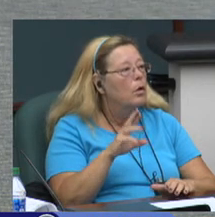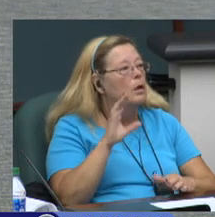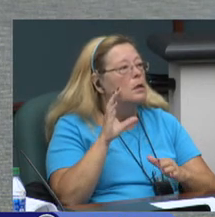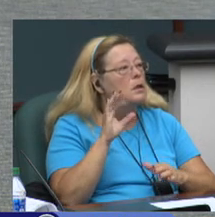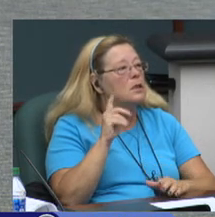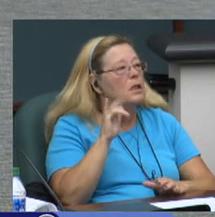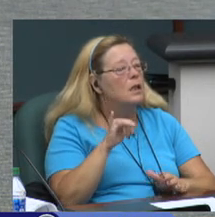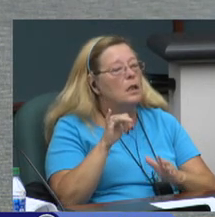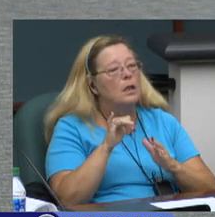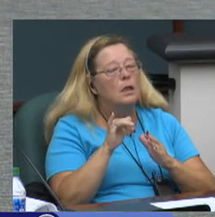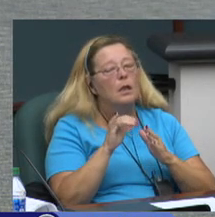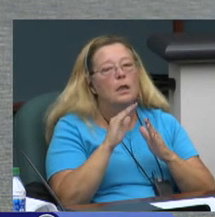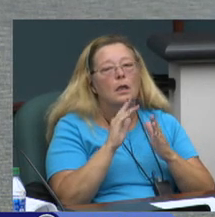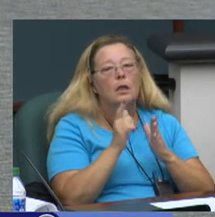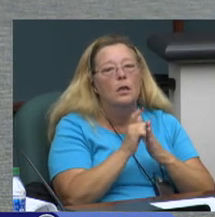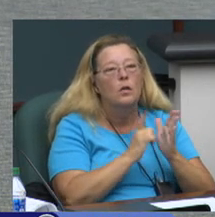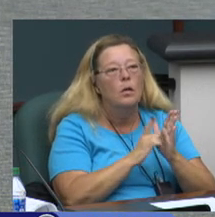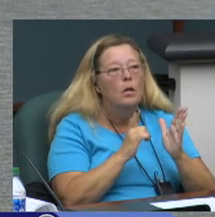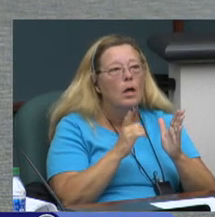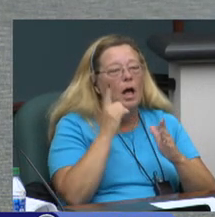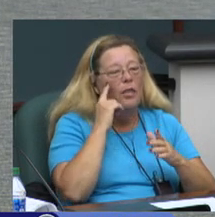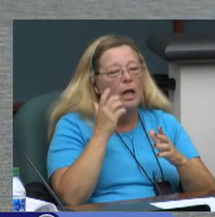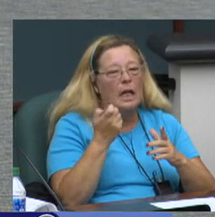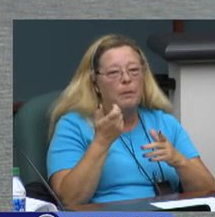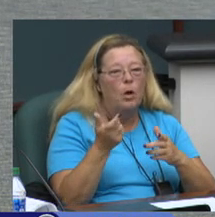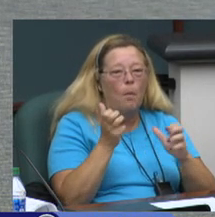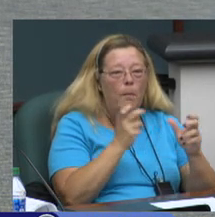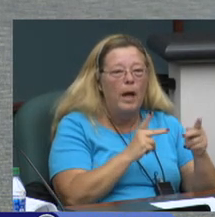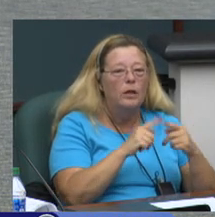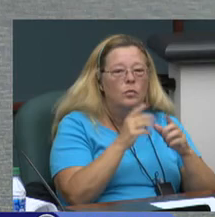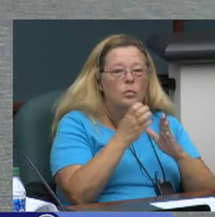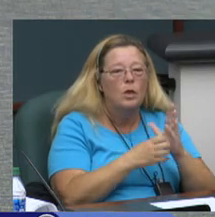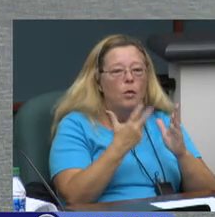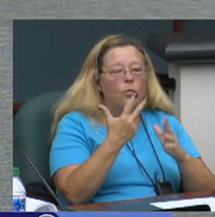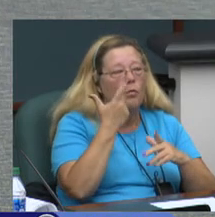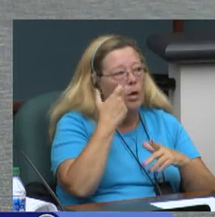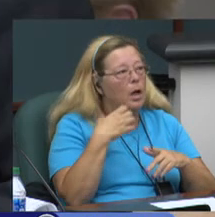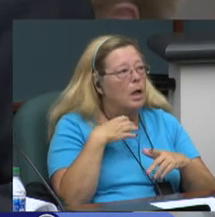back in Chapter chapter 3 now but I believe councilmember Piedmont Smith had